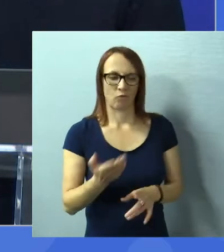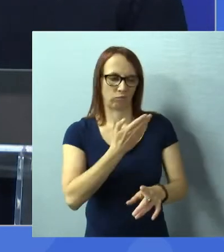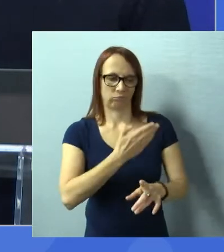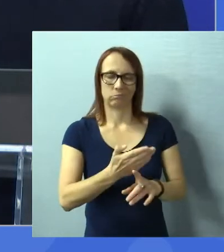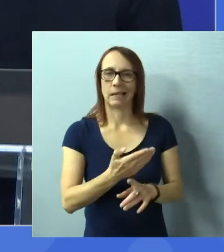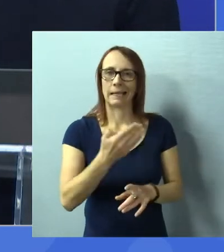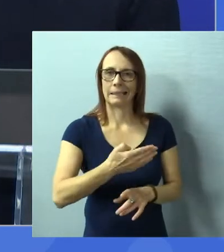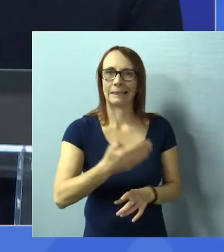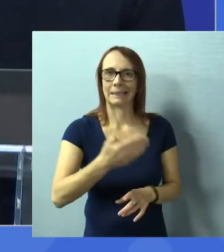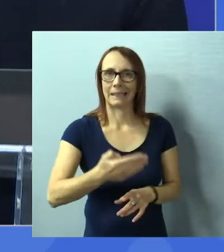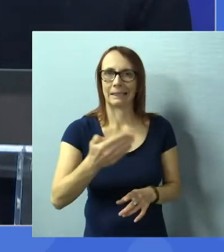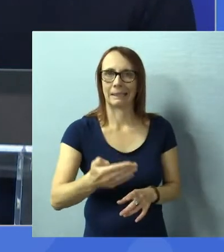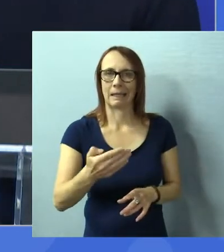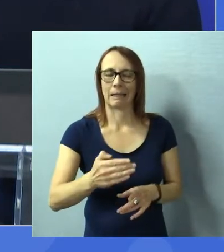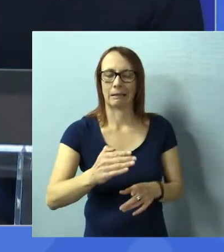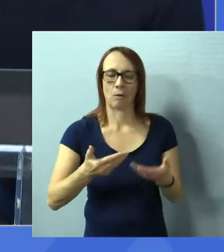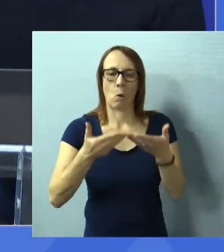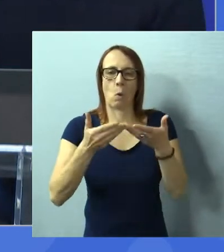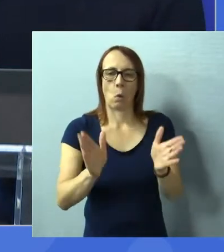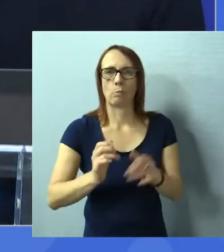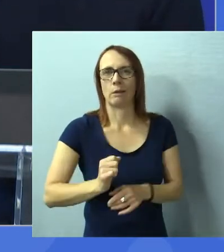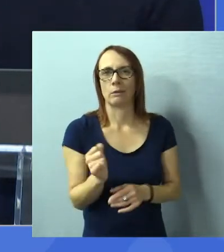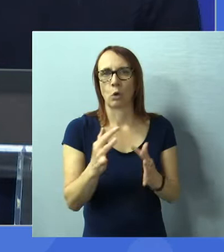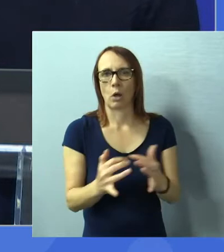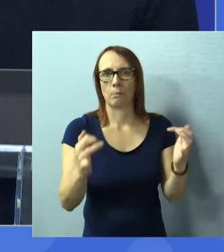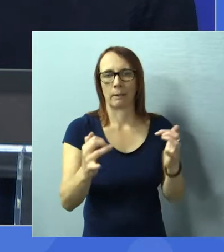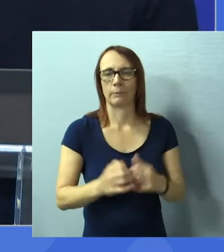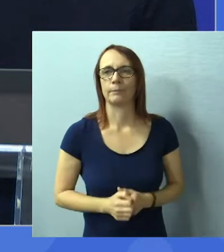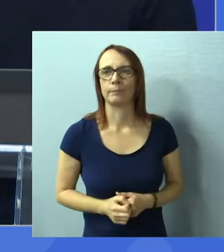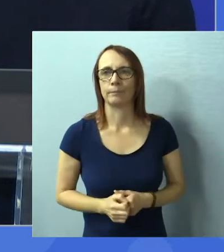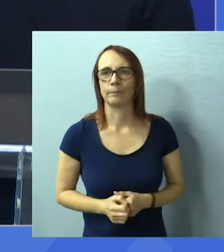Scottish Parliament and 2014 and the UK independence the Scottish independence